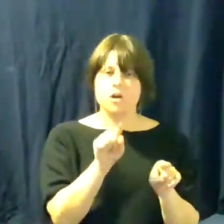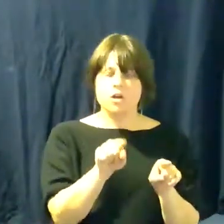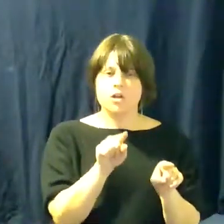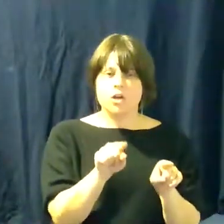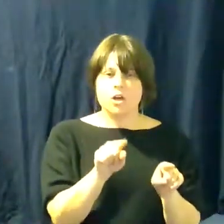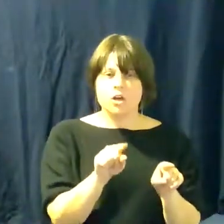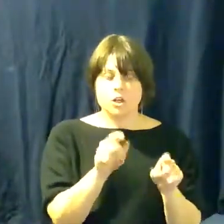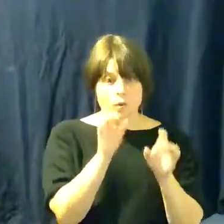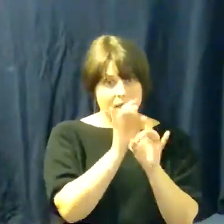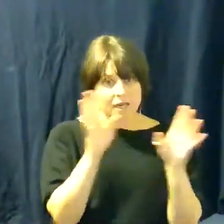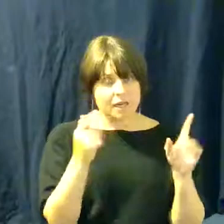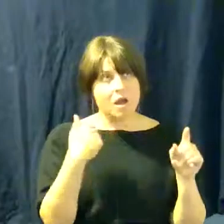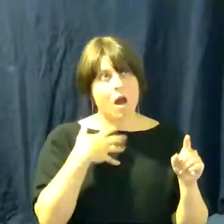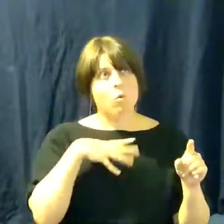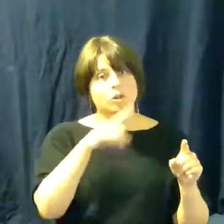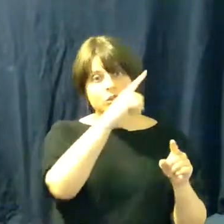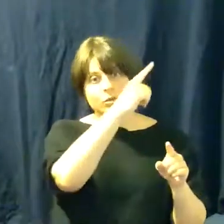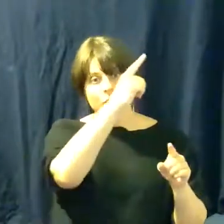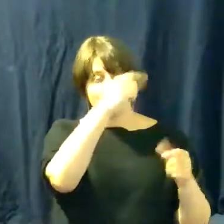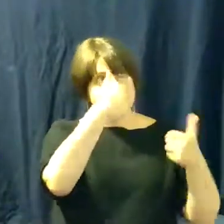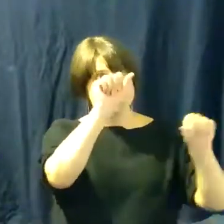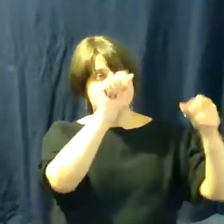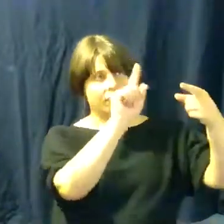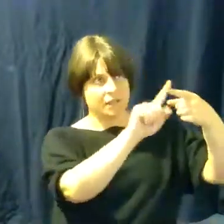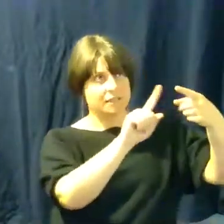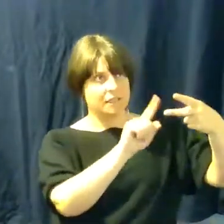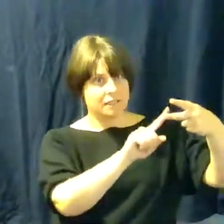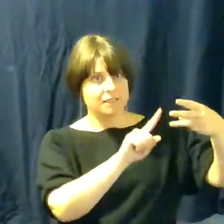will also look at a personal development plan. So you get really